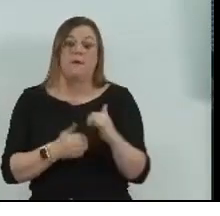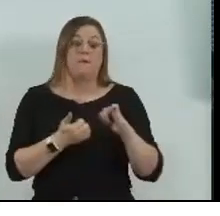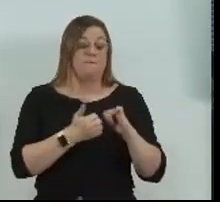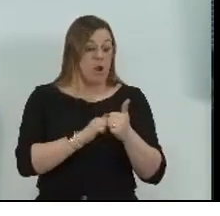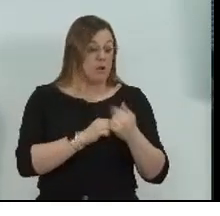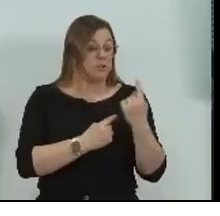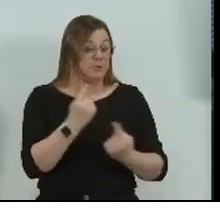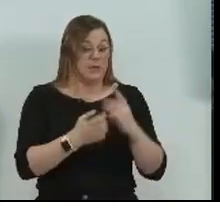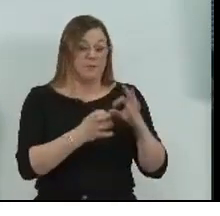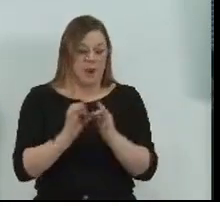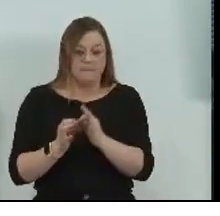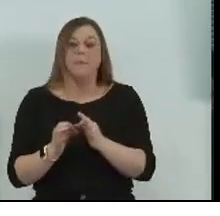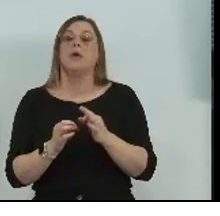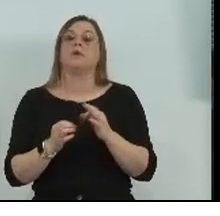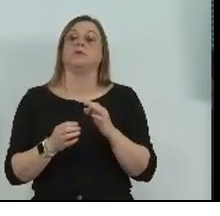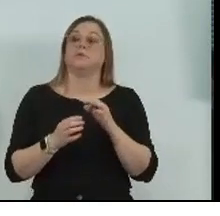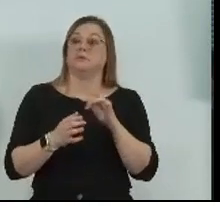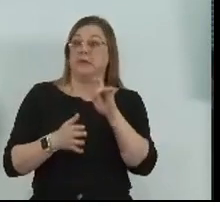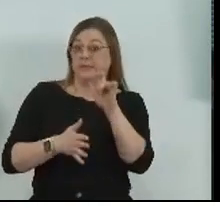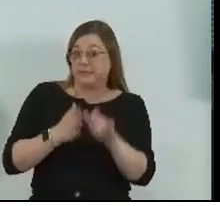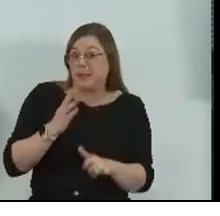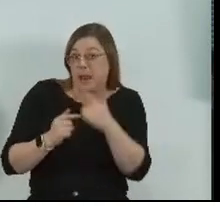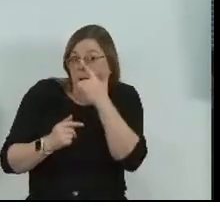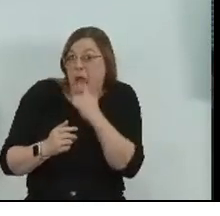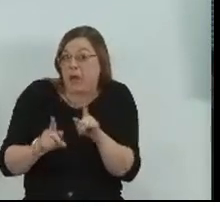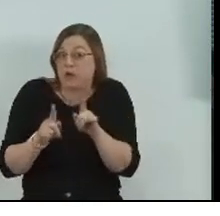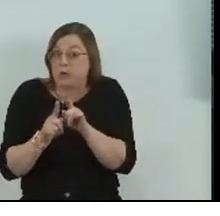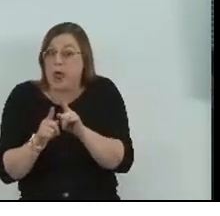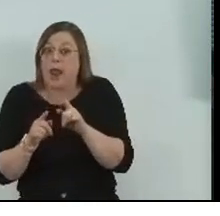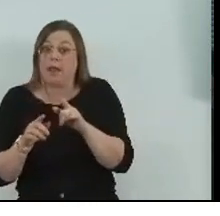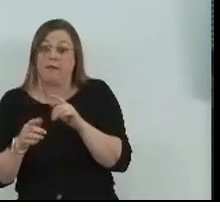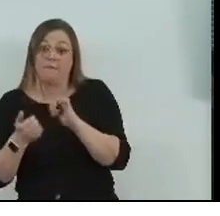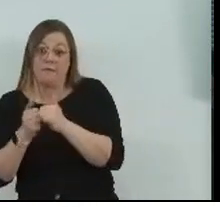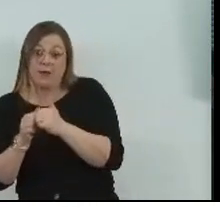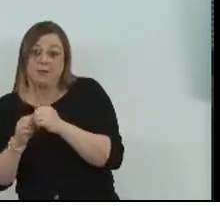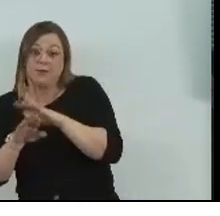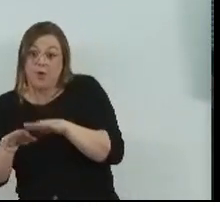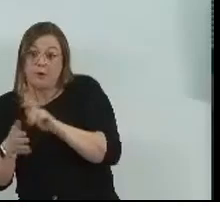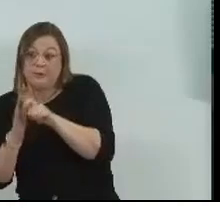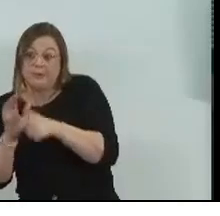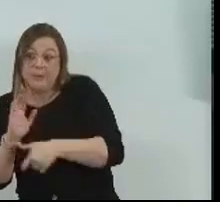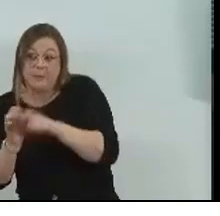Olympians, like was disabled people can be friends with people that aren't disabled and they can